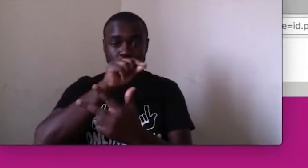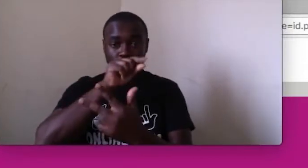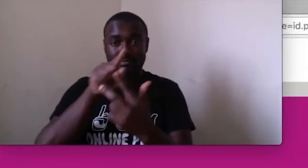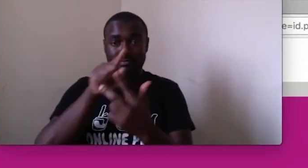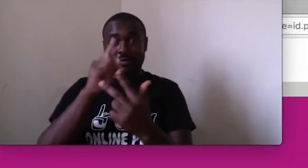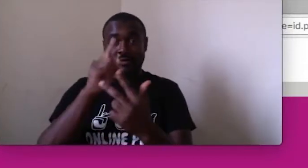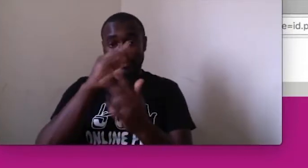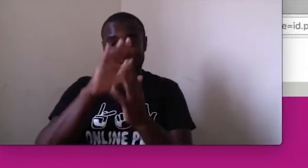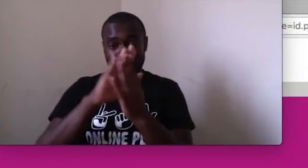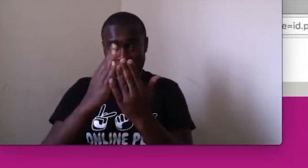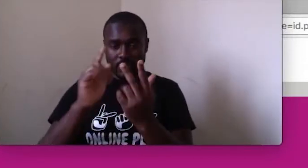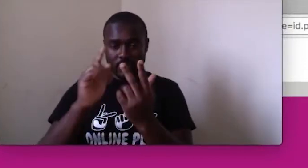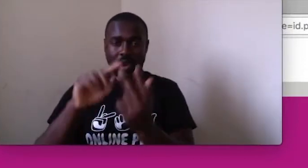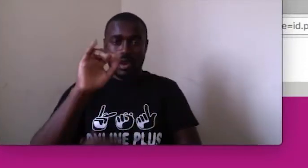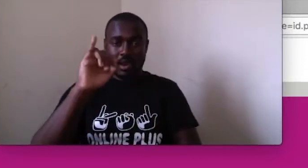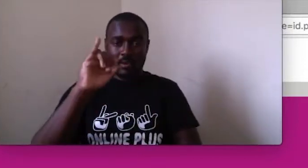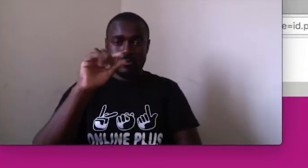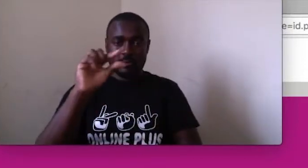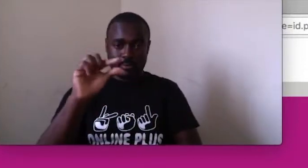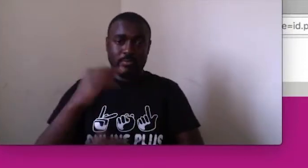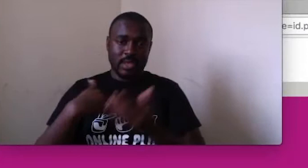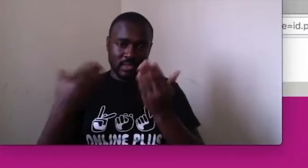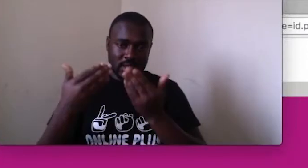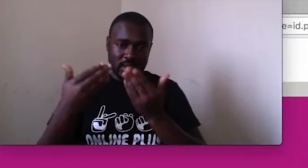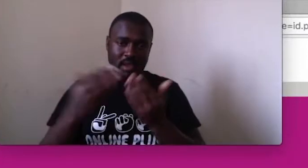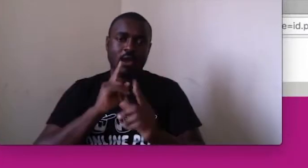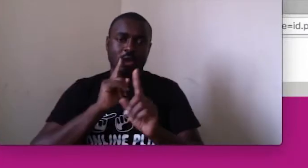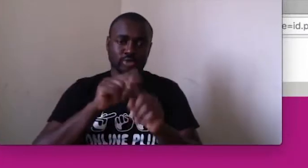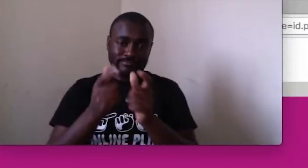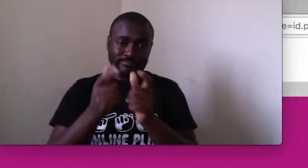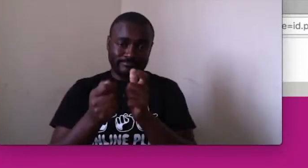You can follow me on Twitter, Facebook and Instagram